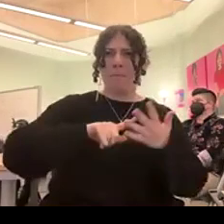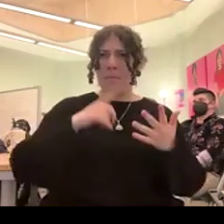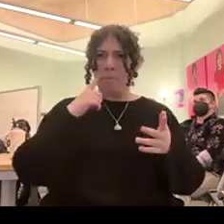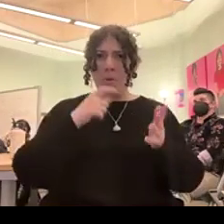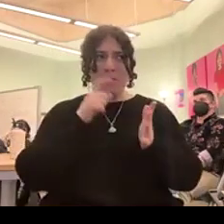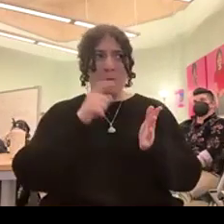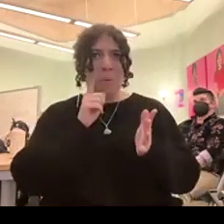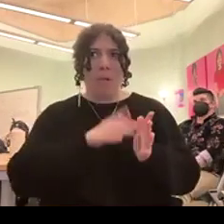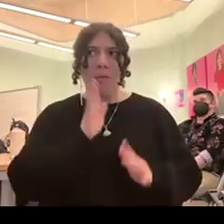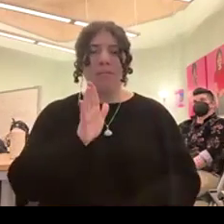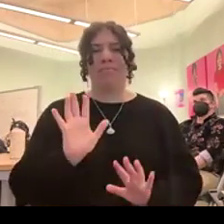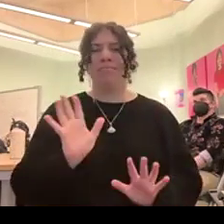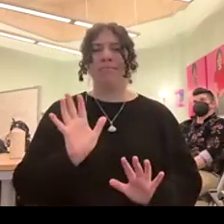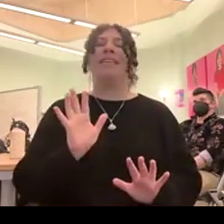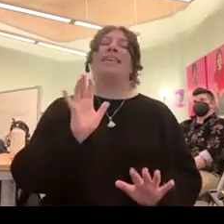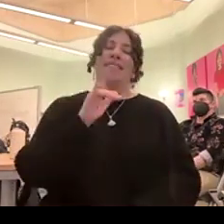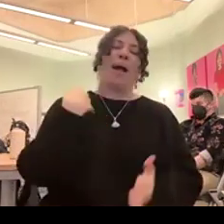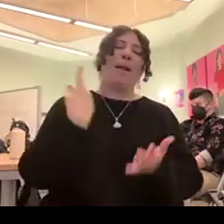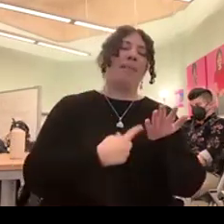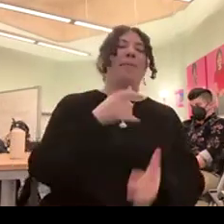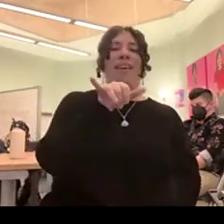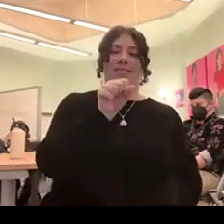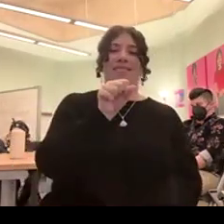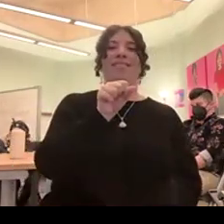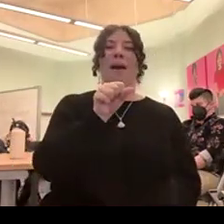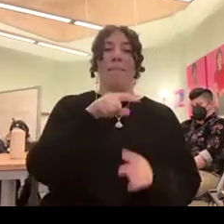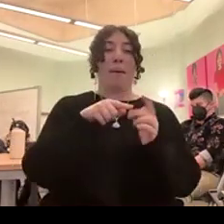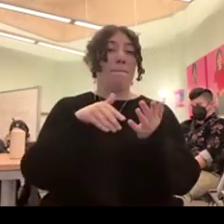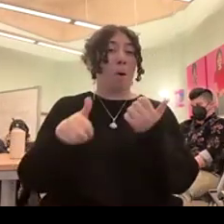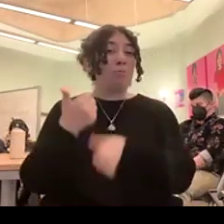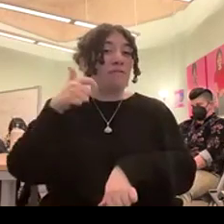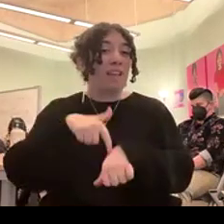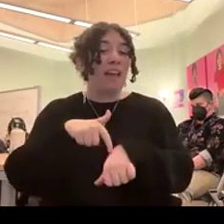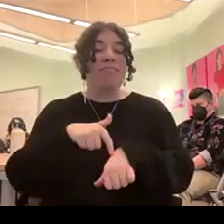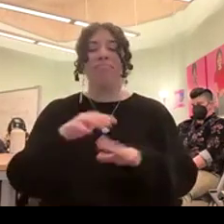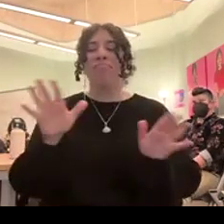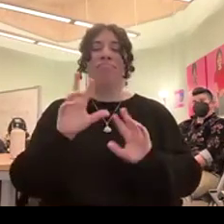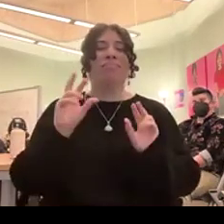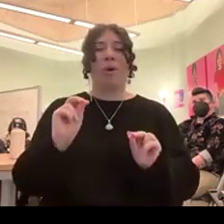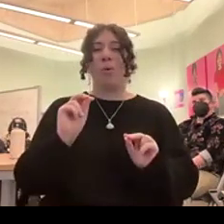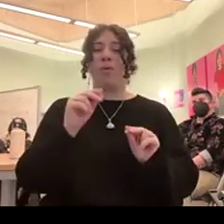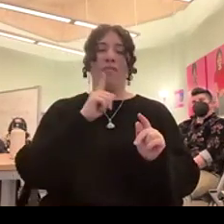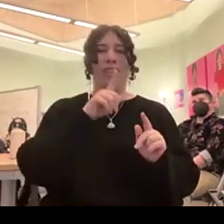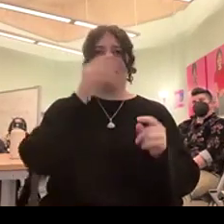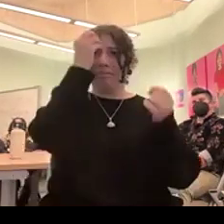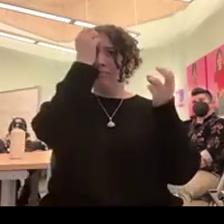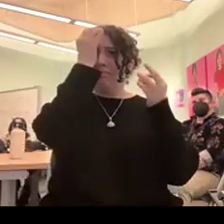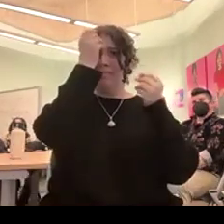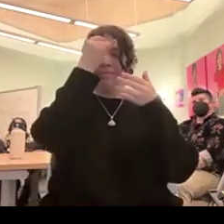or if I come in late?" Absolutely, sometimes yes. But a lot of the times, no. A lot of the times,